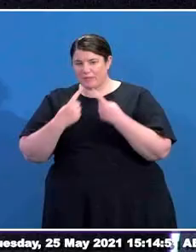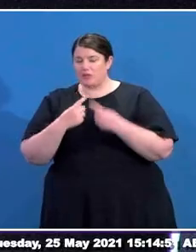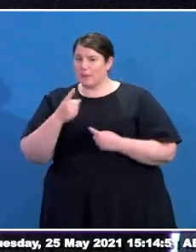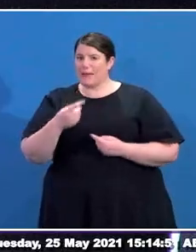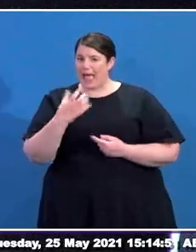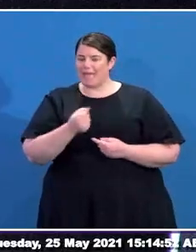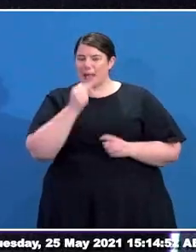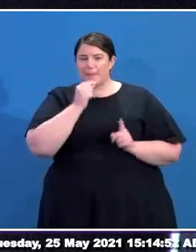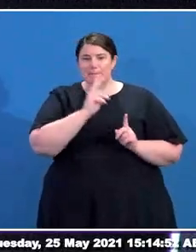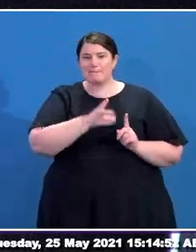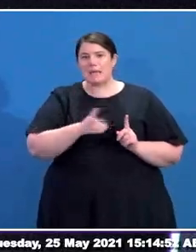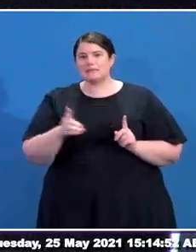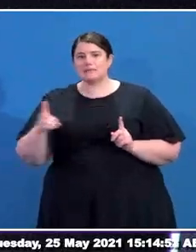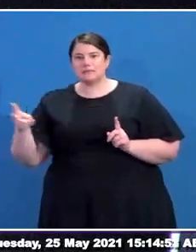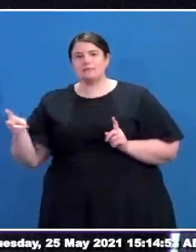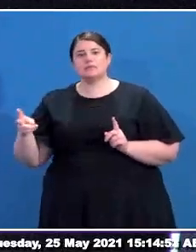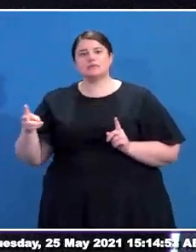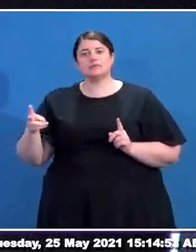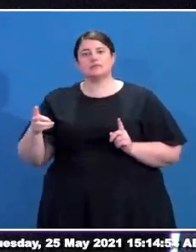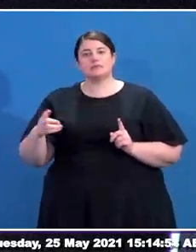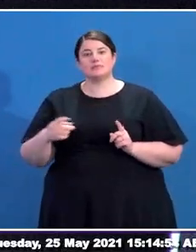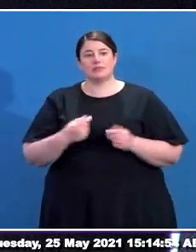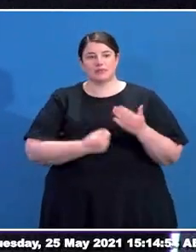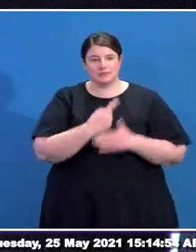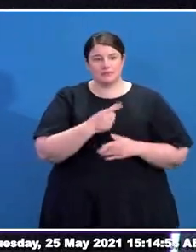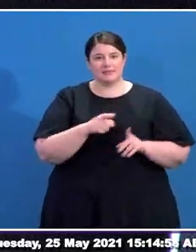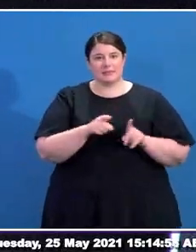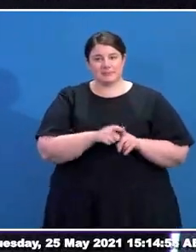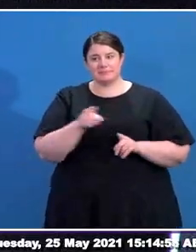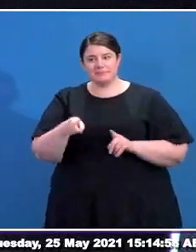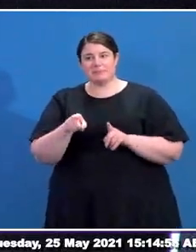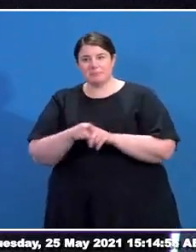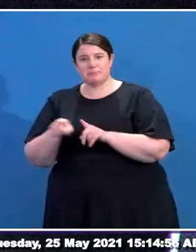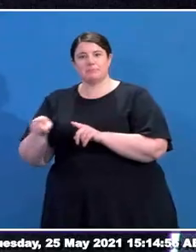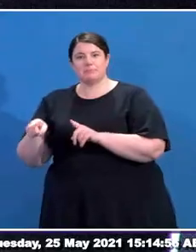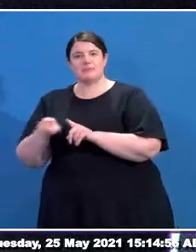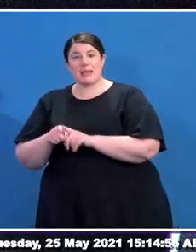that a lot of these things were similar, but the actual allegation itself I just